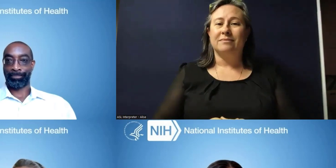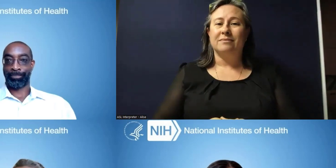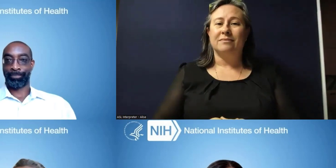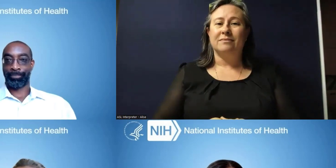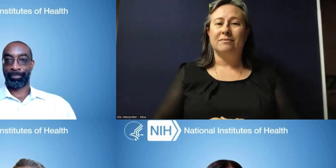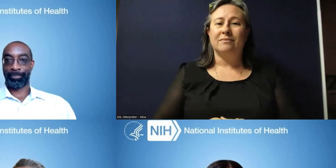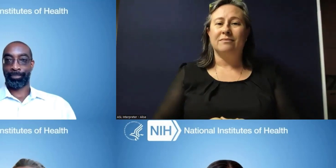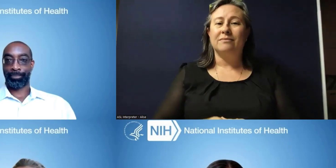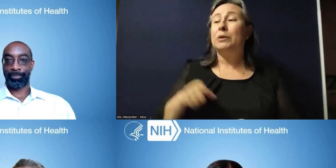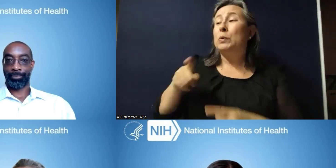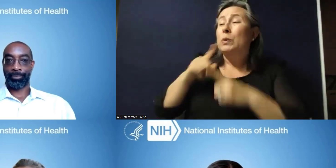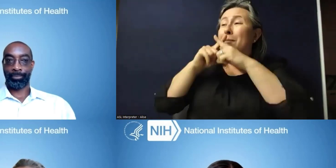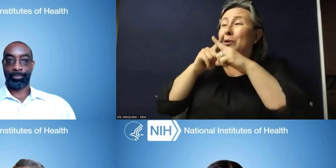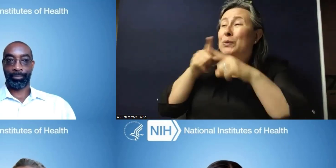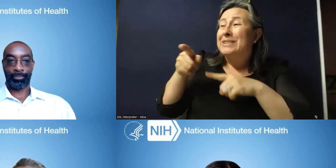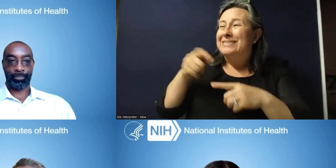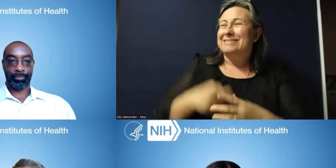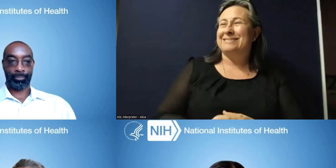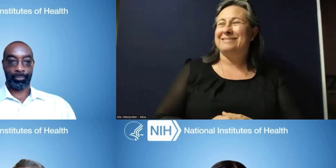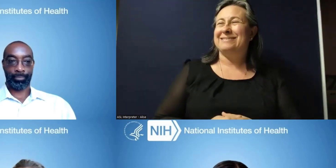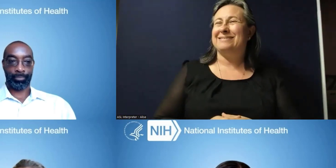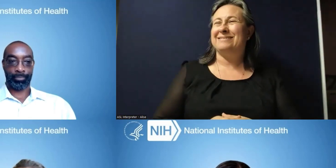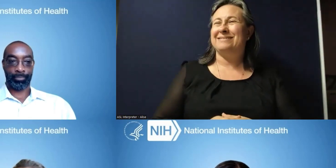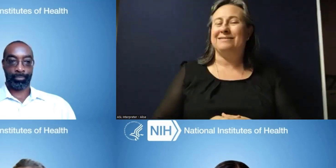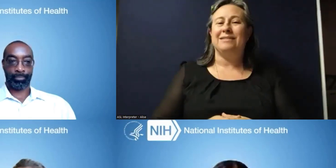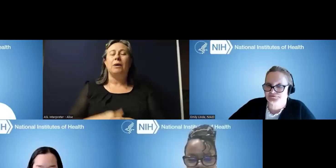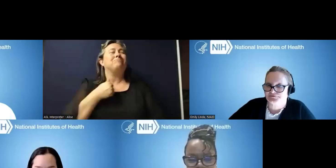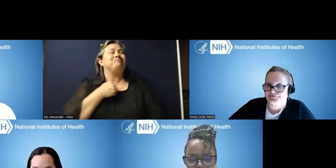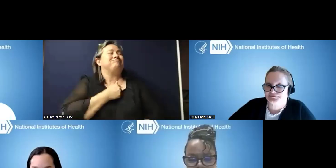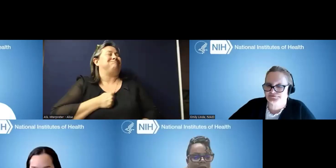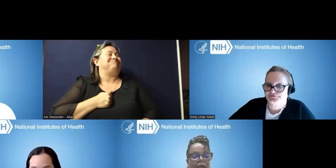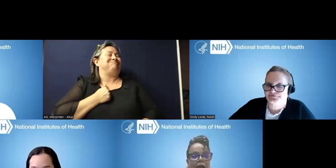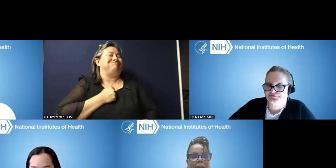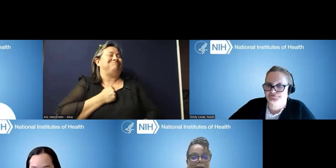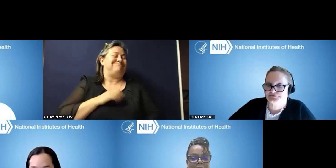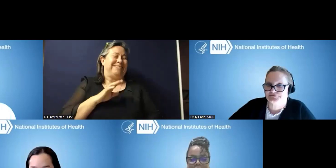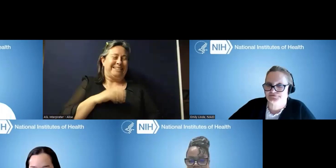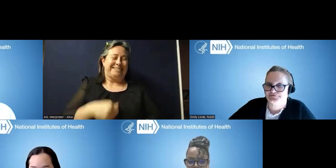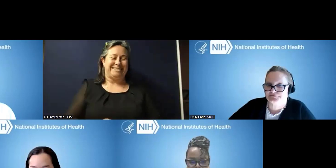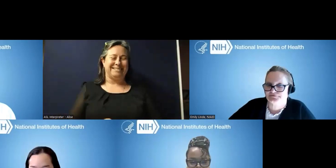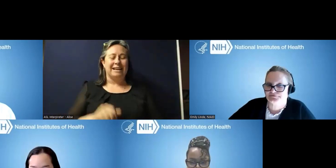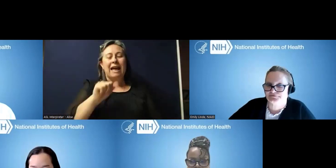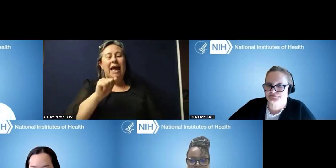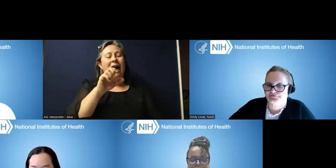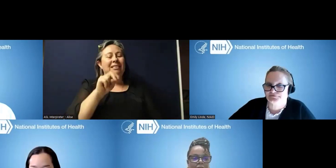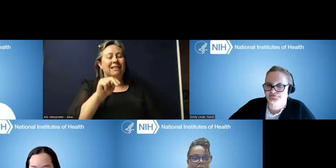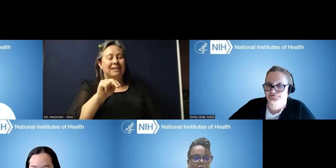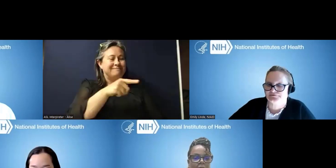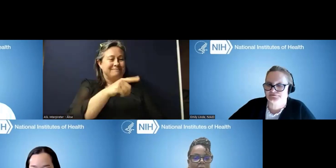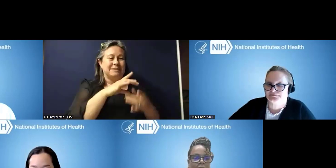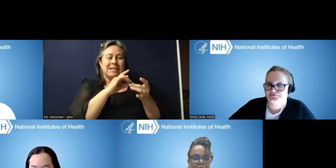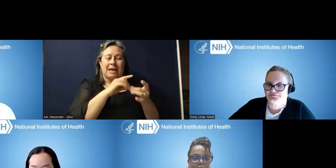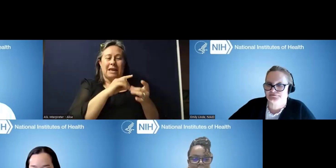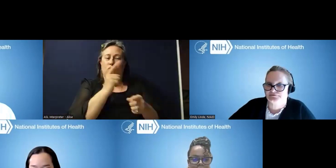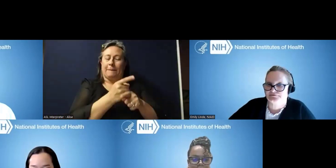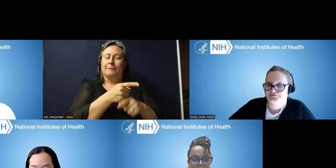Kasima Garst: You are on mute, Michelle. Michelle: My apologies. Alan stated it correctly. It is ...